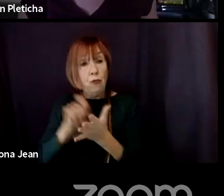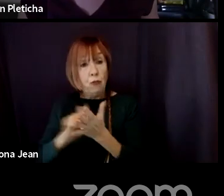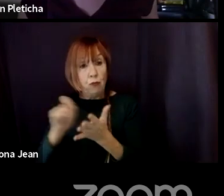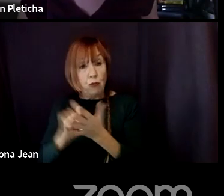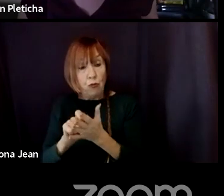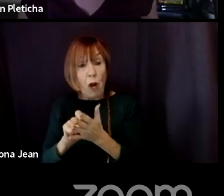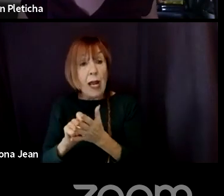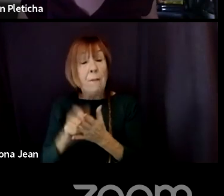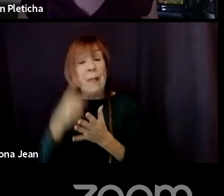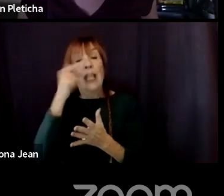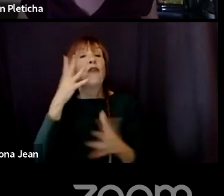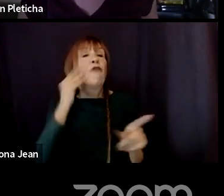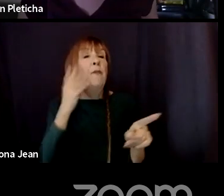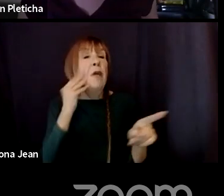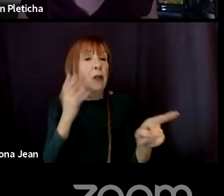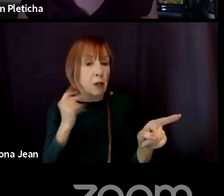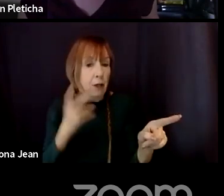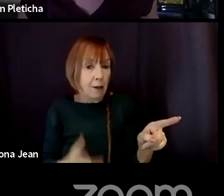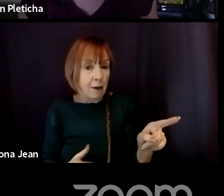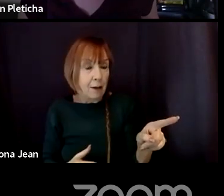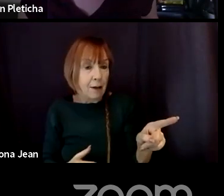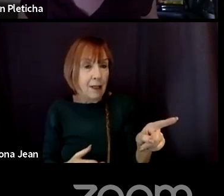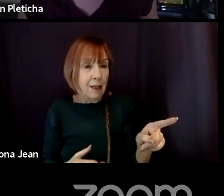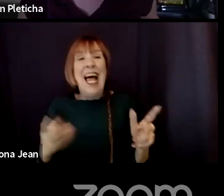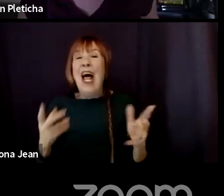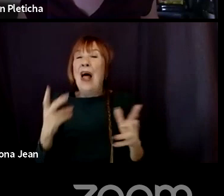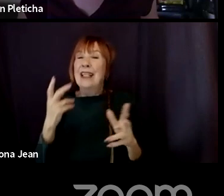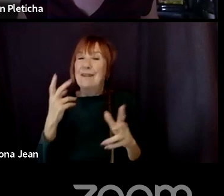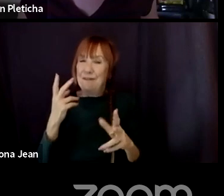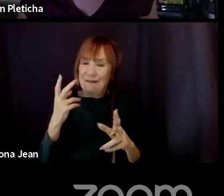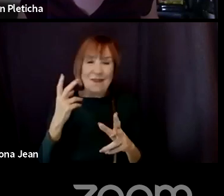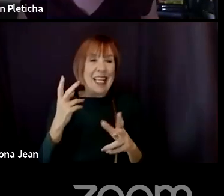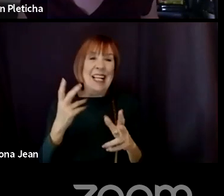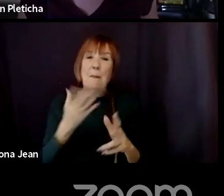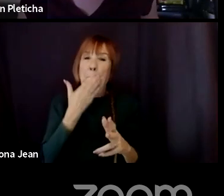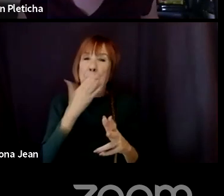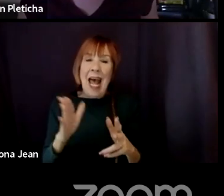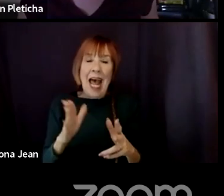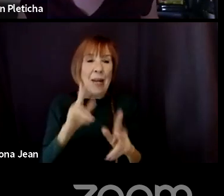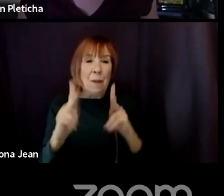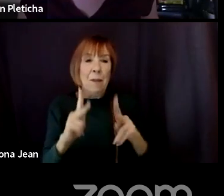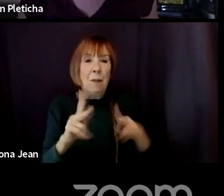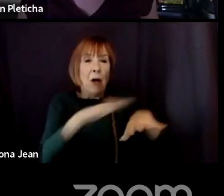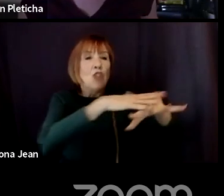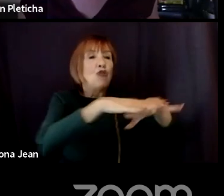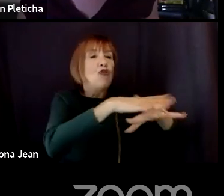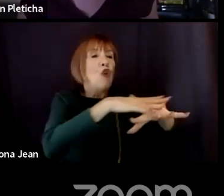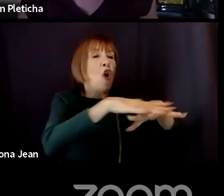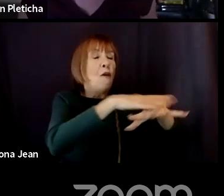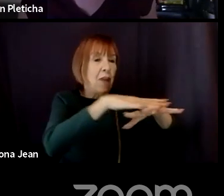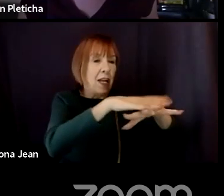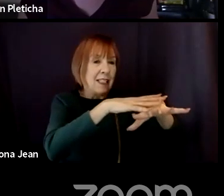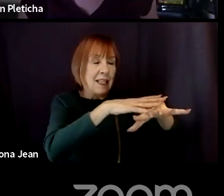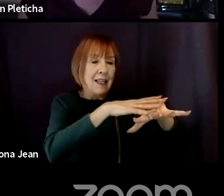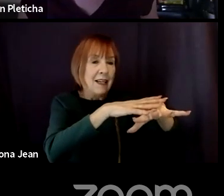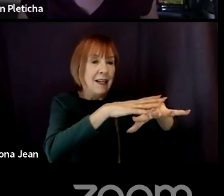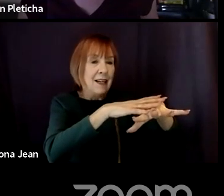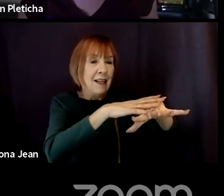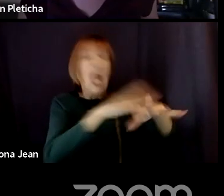The problem is, is people just have an idea and they think they can write it and they spent no time there, they haven't had the conversation